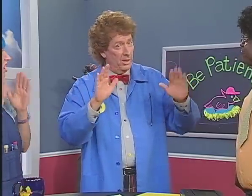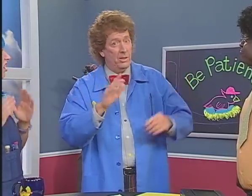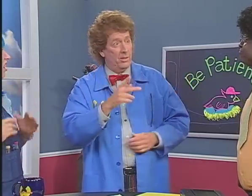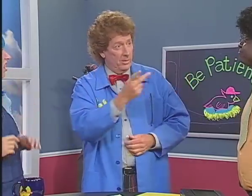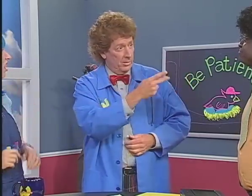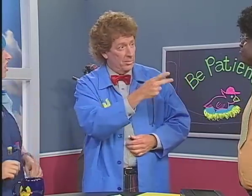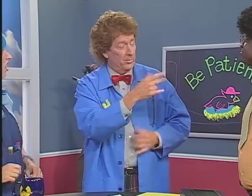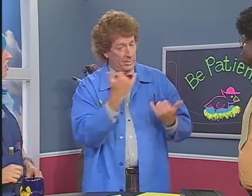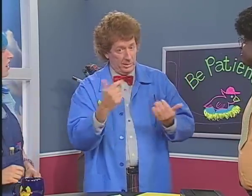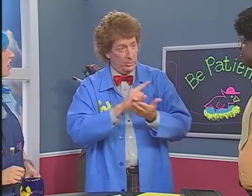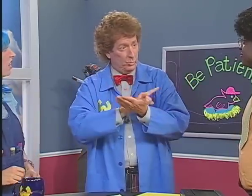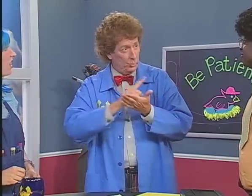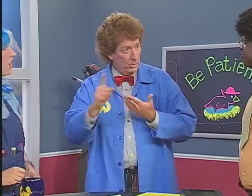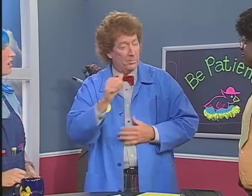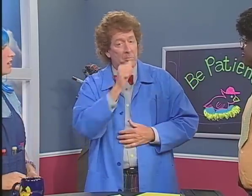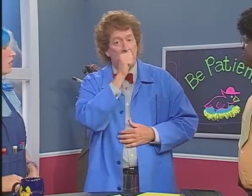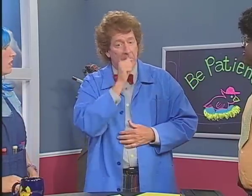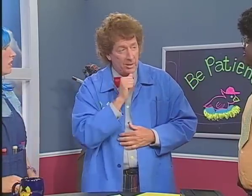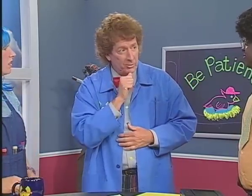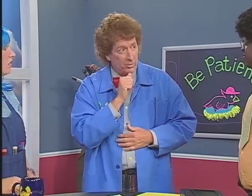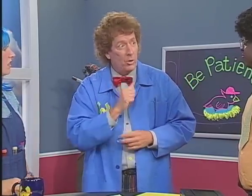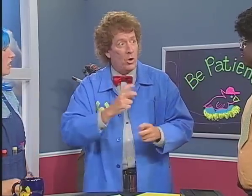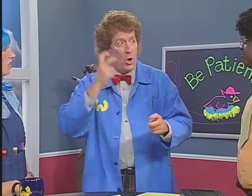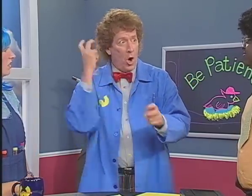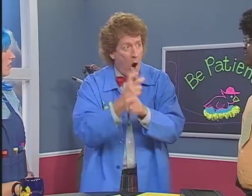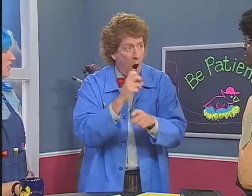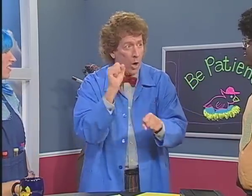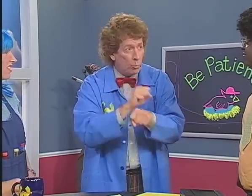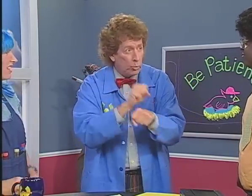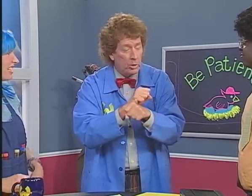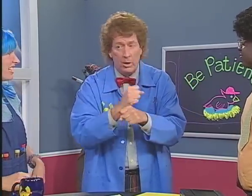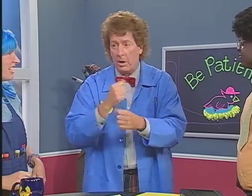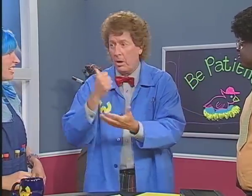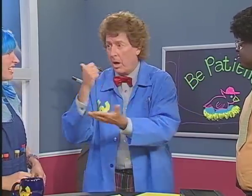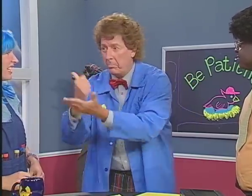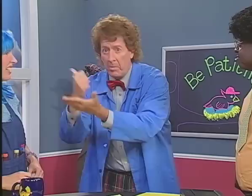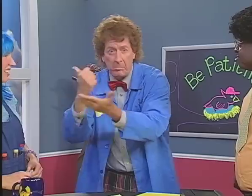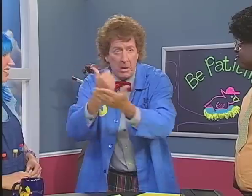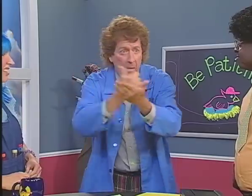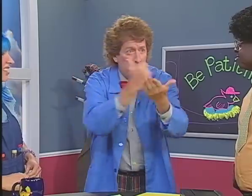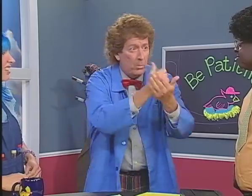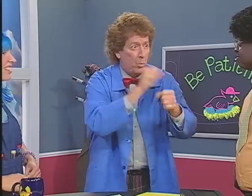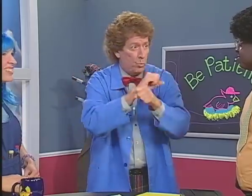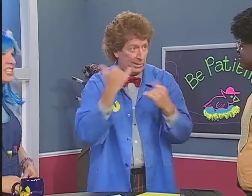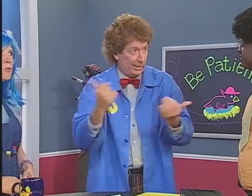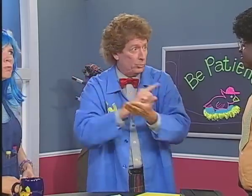GREAT. YOU TWO WILL BE PATIENT THIS WEEK. WORK HARD? HELP OUT?